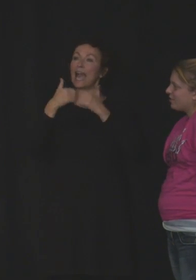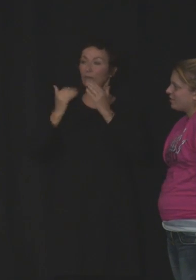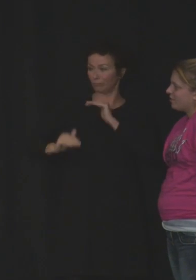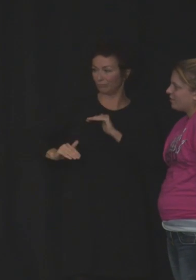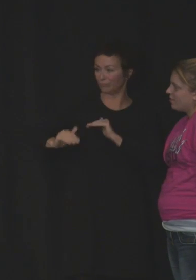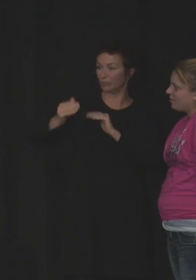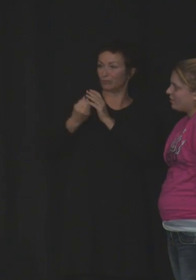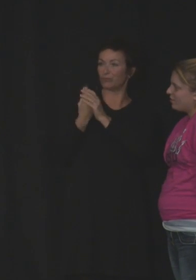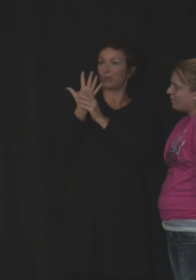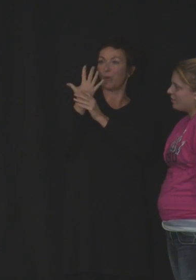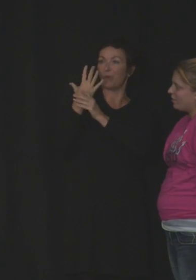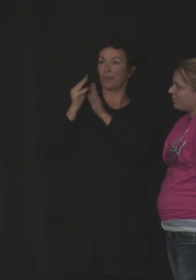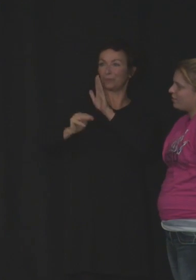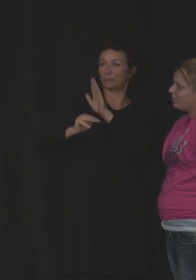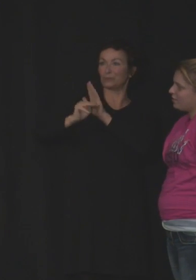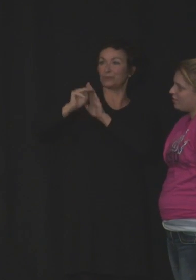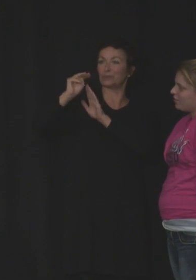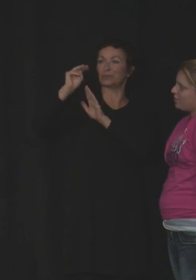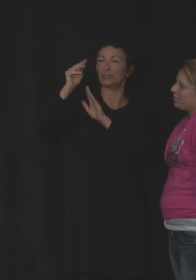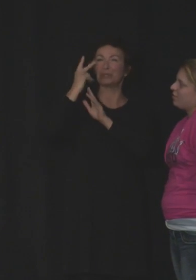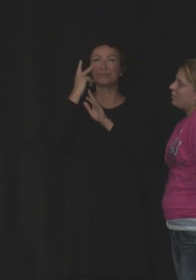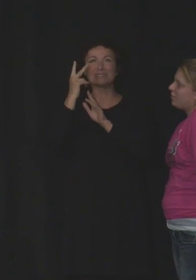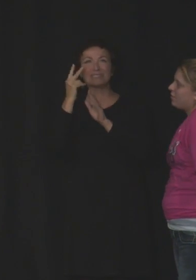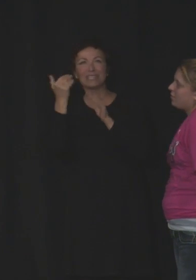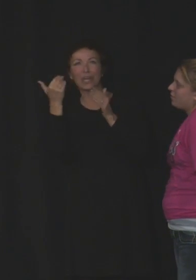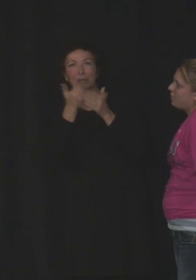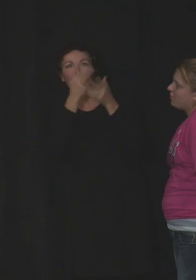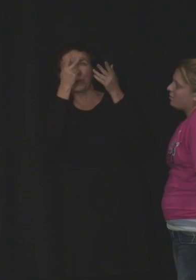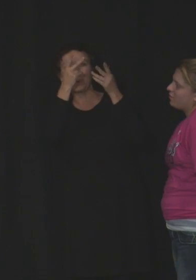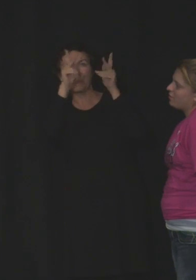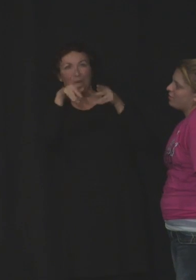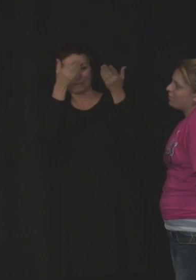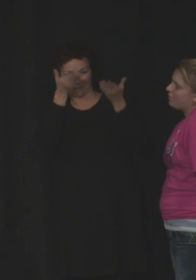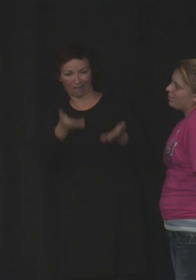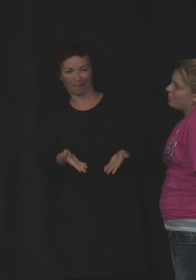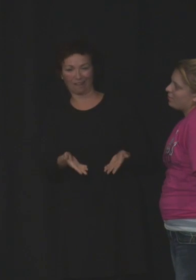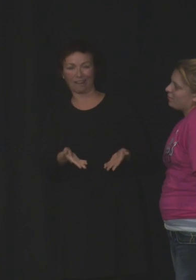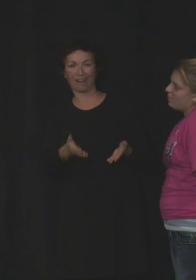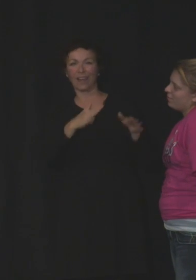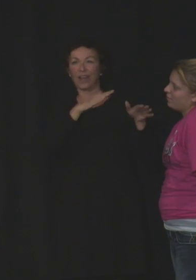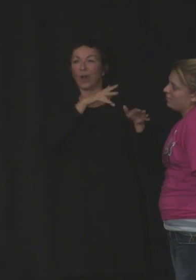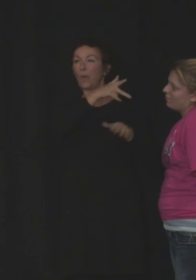You could see, you could see a new person walk across the